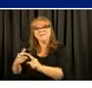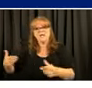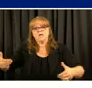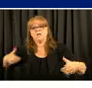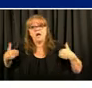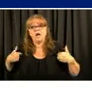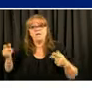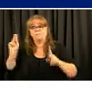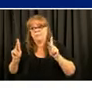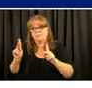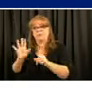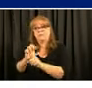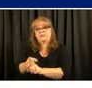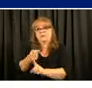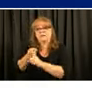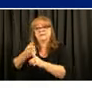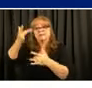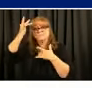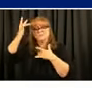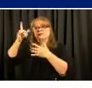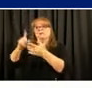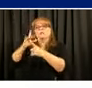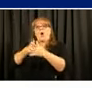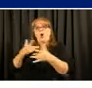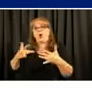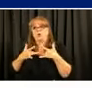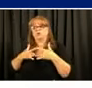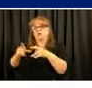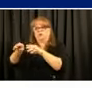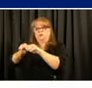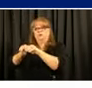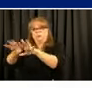into our more vulnerable populations some of our older age groups where we could potentially see